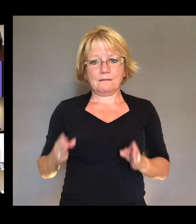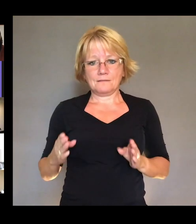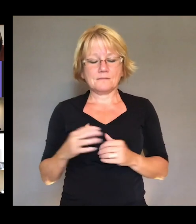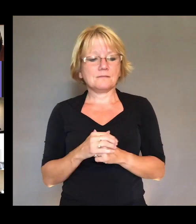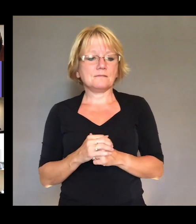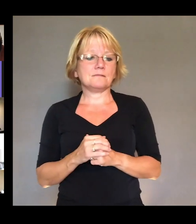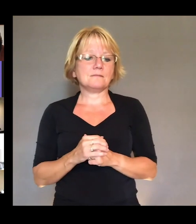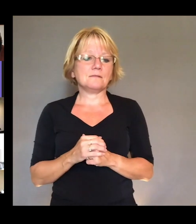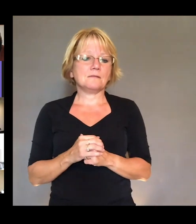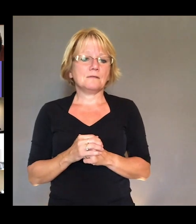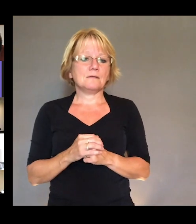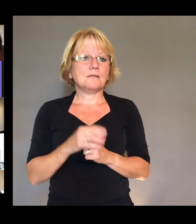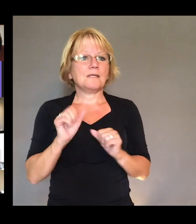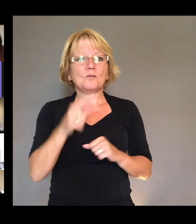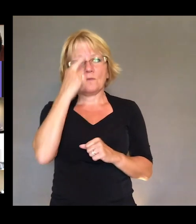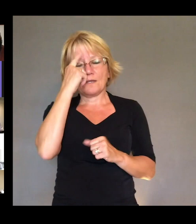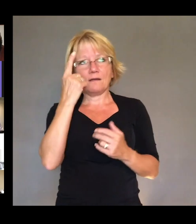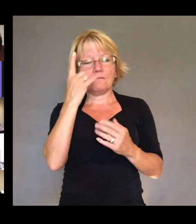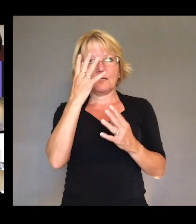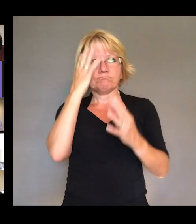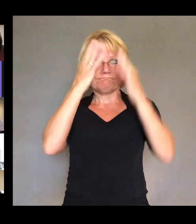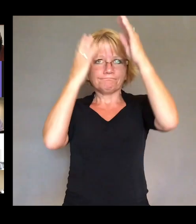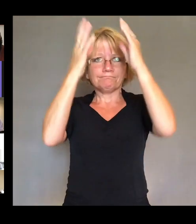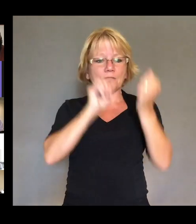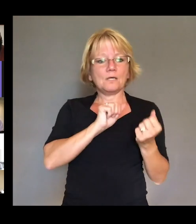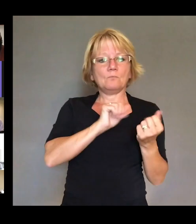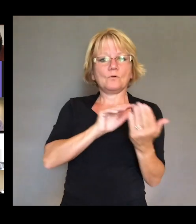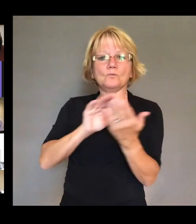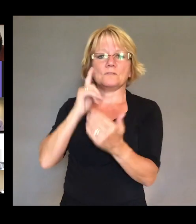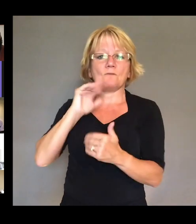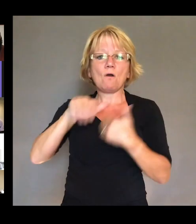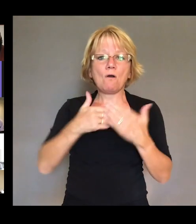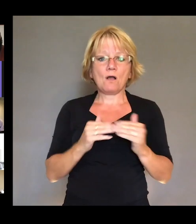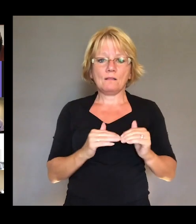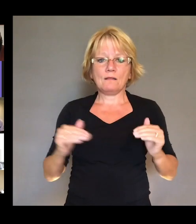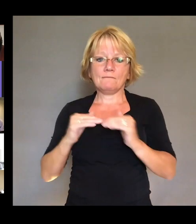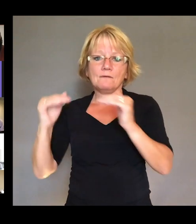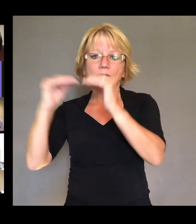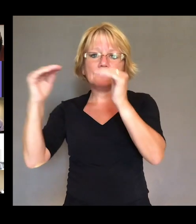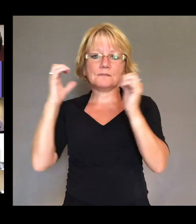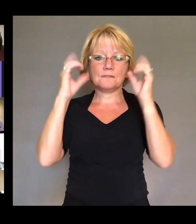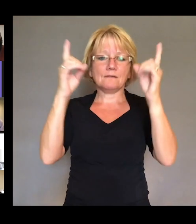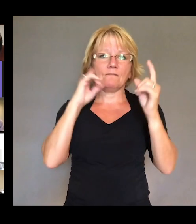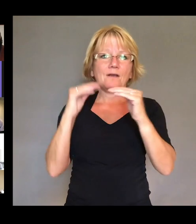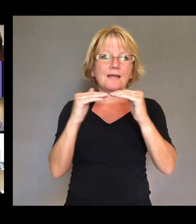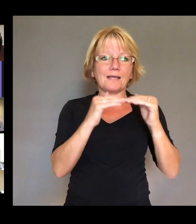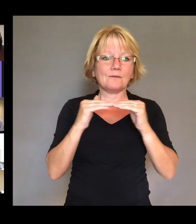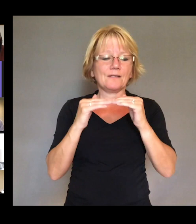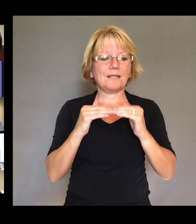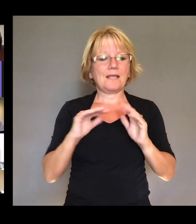as I'm trying to follow this, the order, can you think of innovative approaches in all levels of education to equity